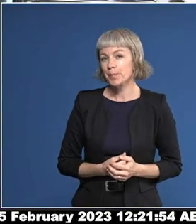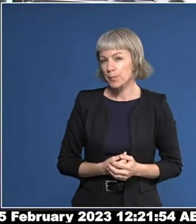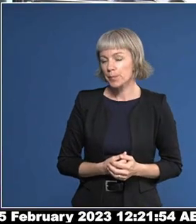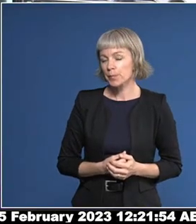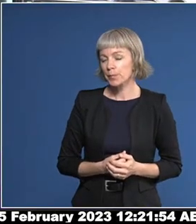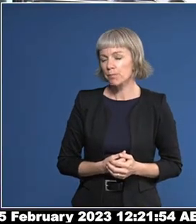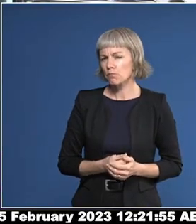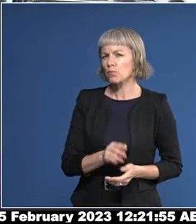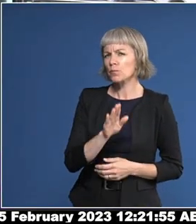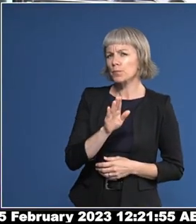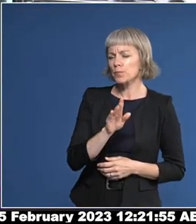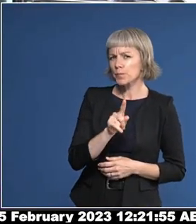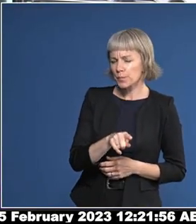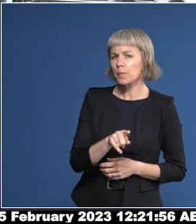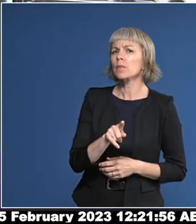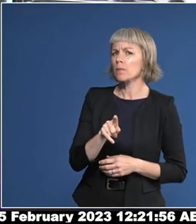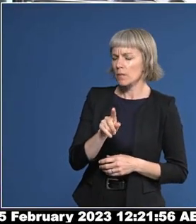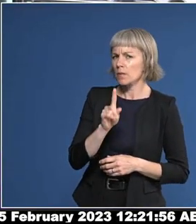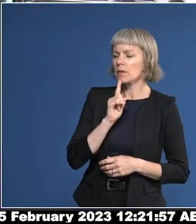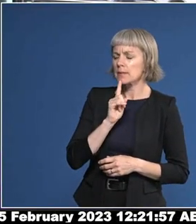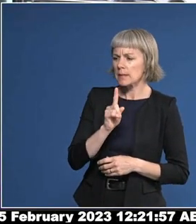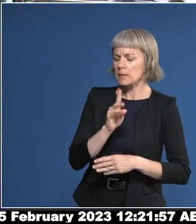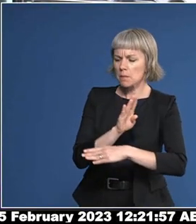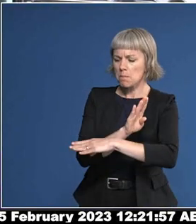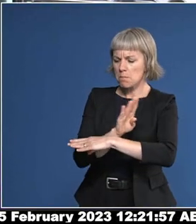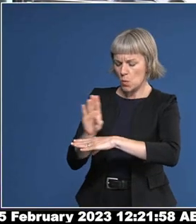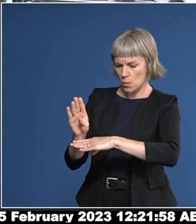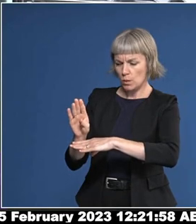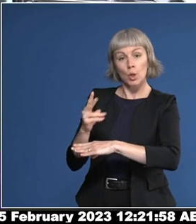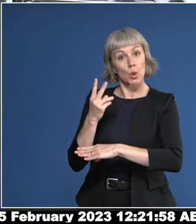indicated that there are two new members, one of whom has lived experience with